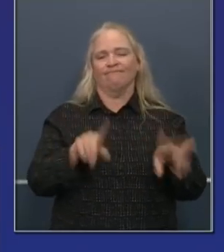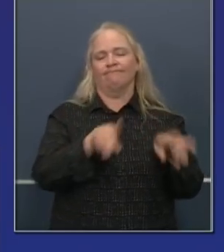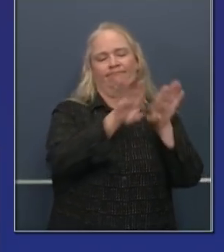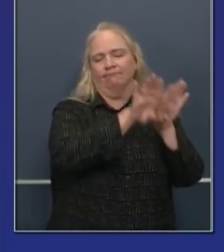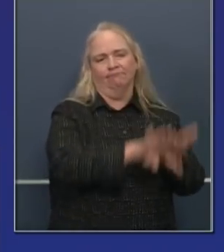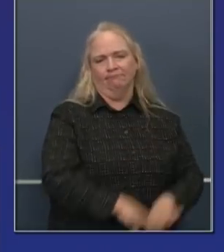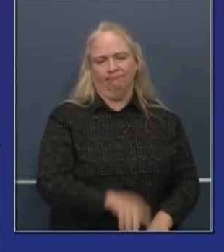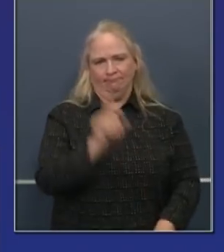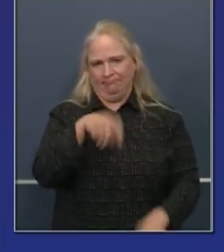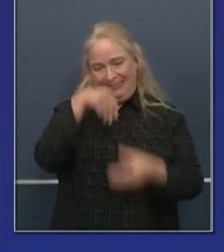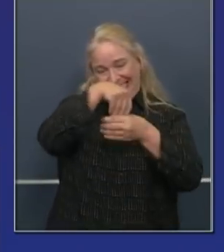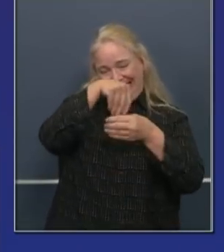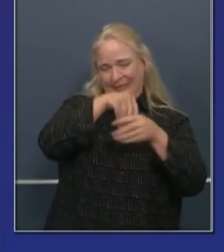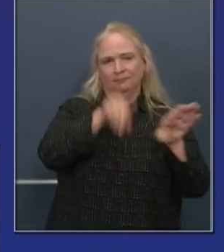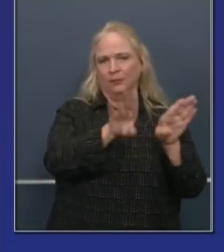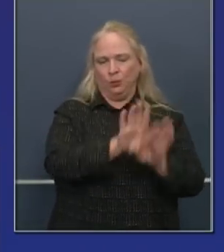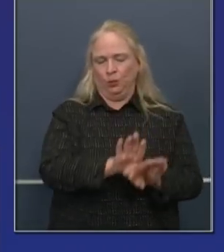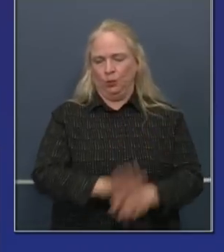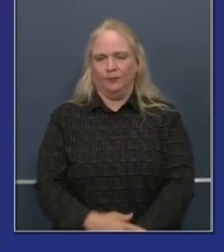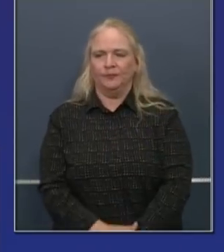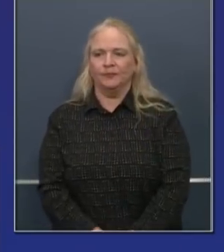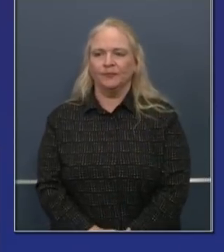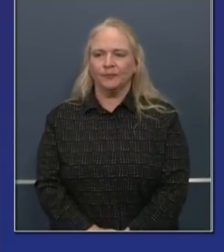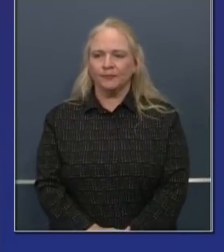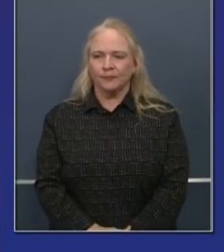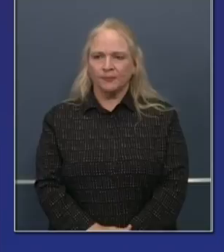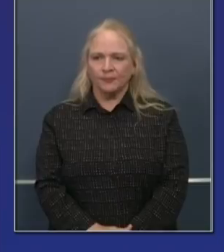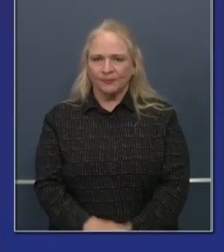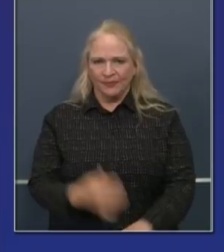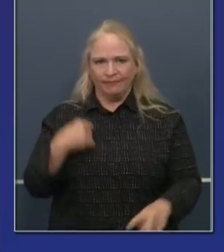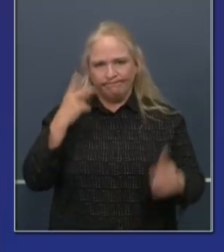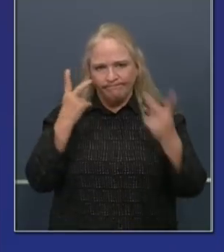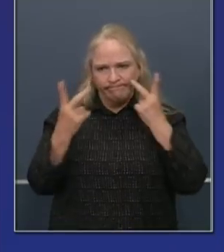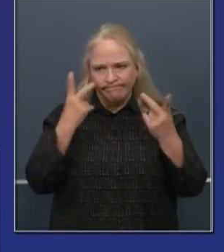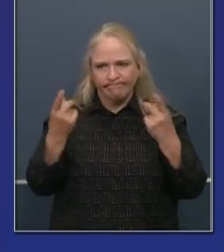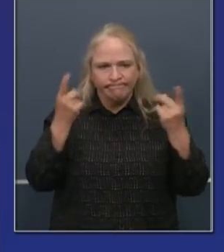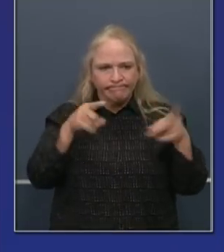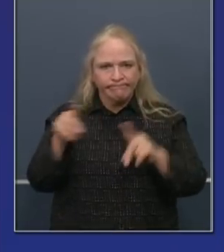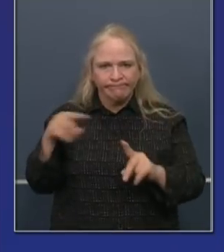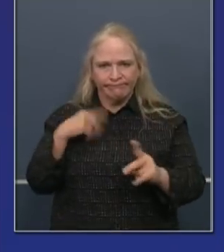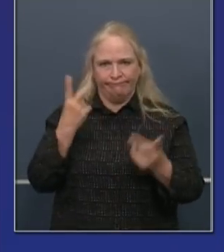OPERATIONS FOR THESE SECTORS ON THE LIST. PERSONAL MATT AEROS AND RELATES